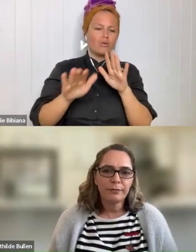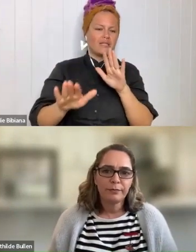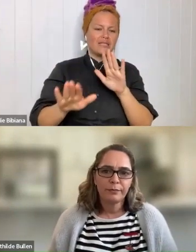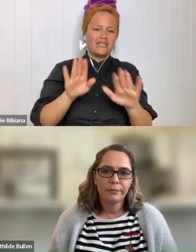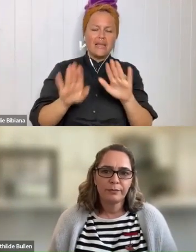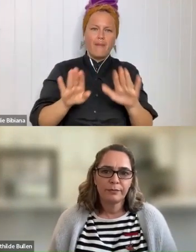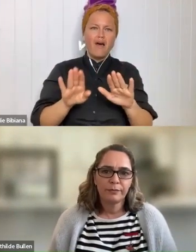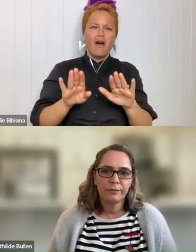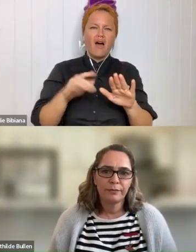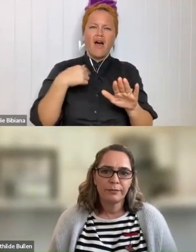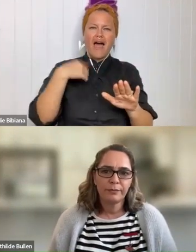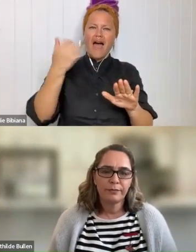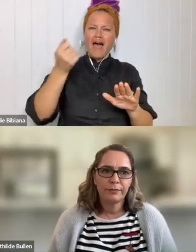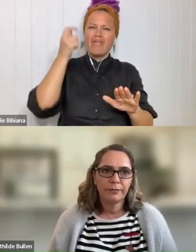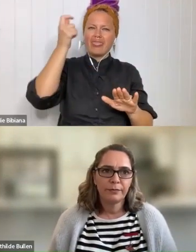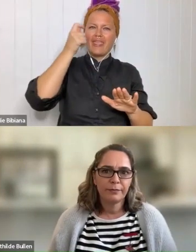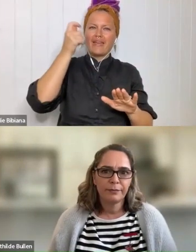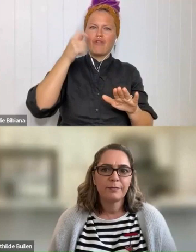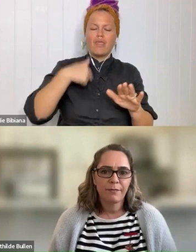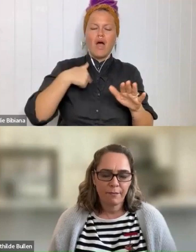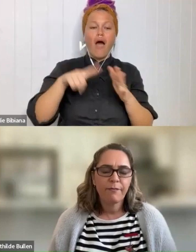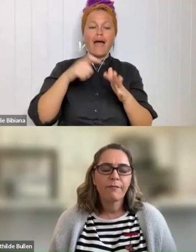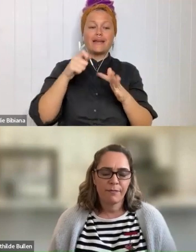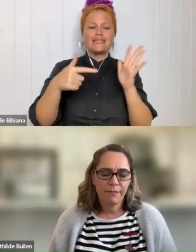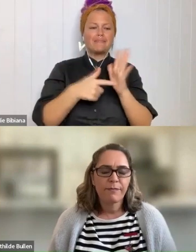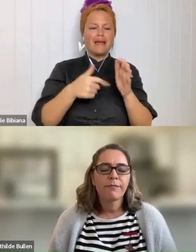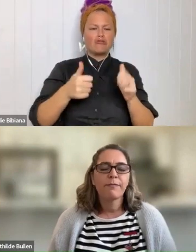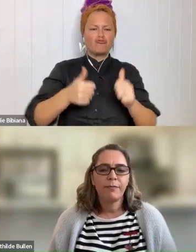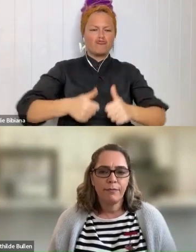theory that I expect greatness of everyone. And we have